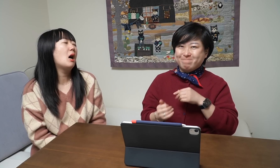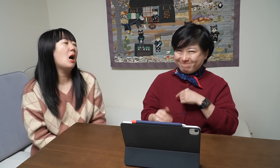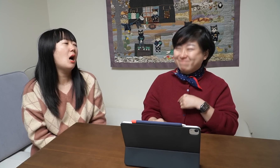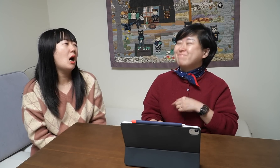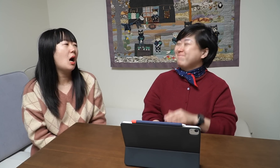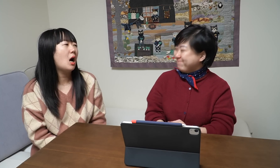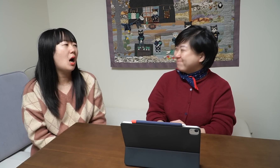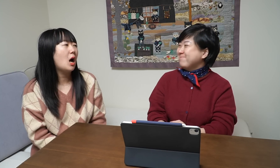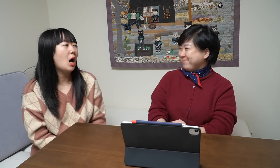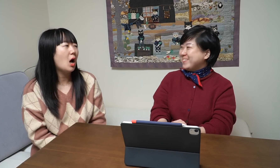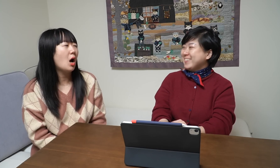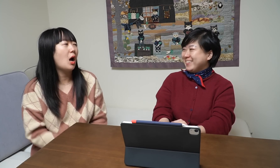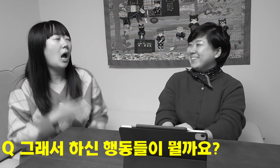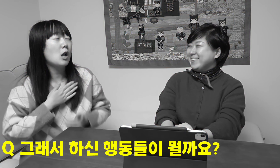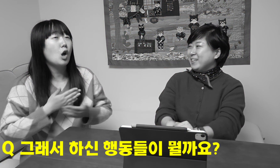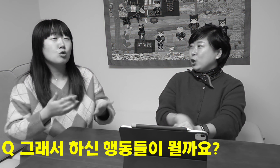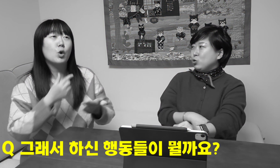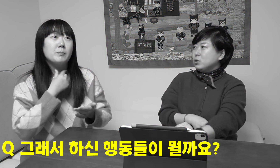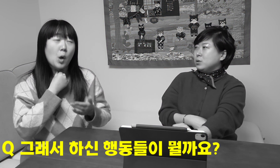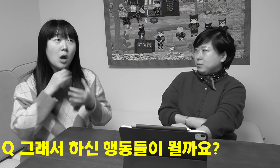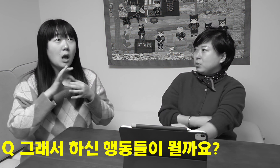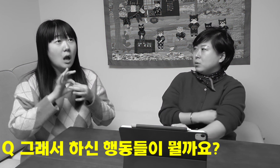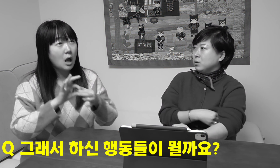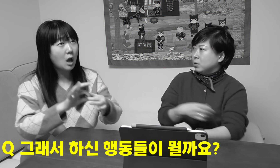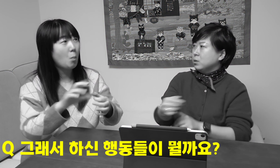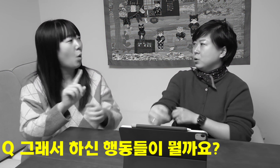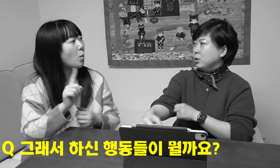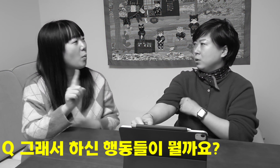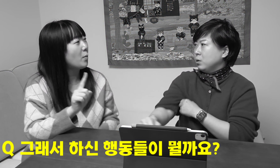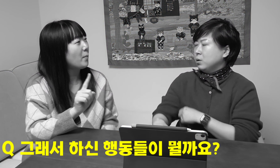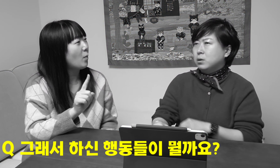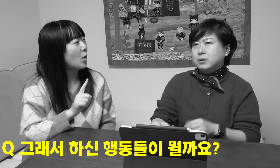What actions did you take to publicize the elderly?